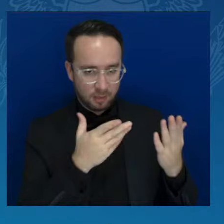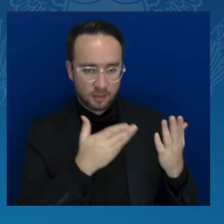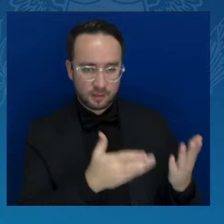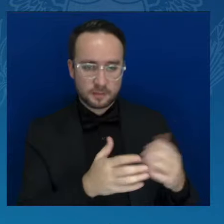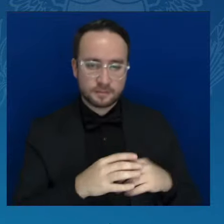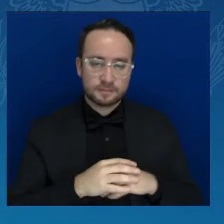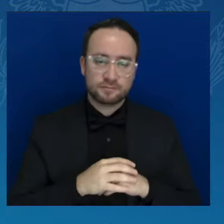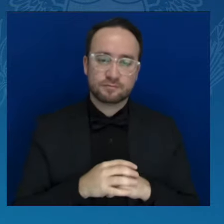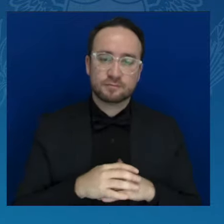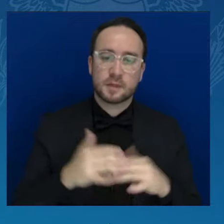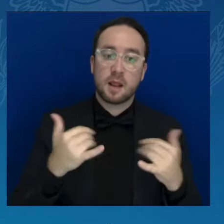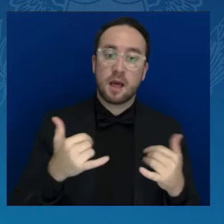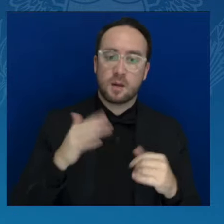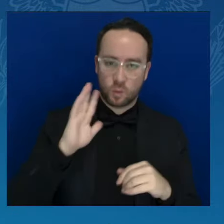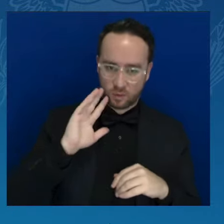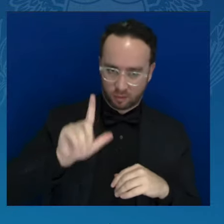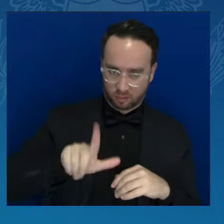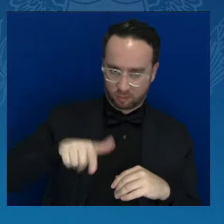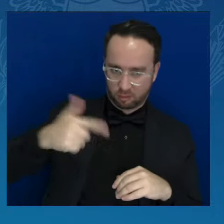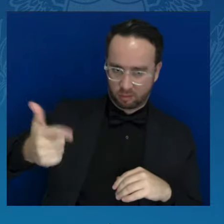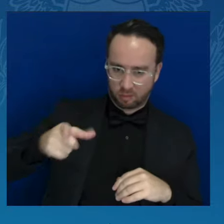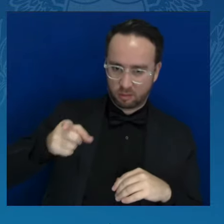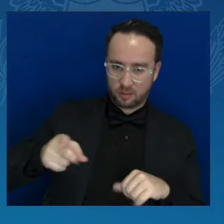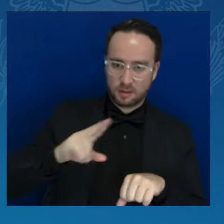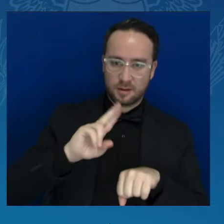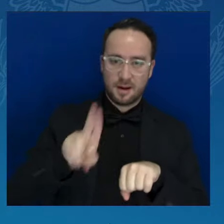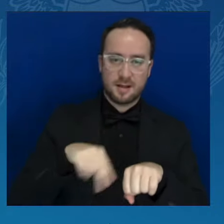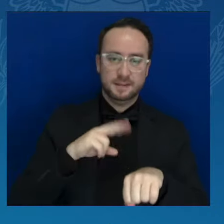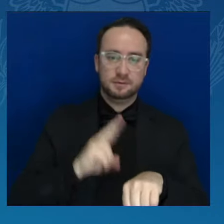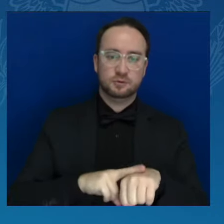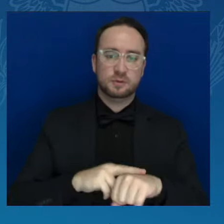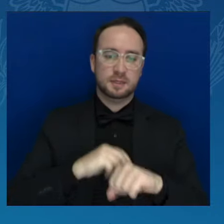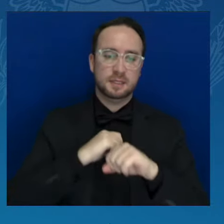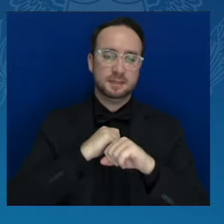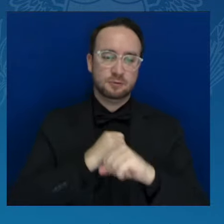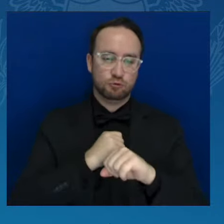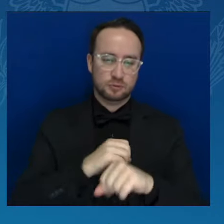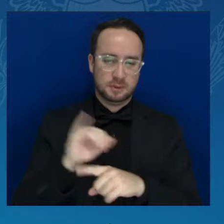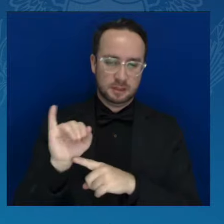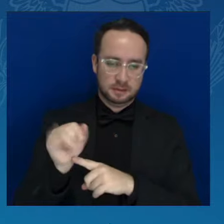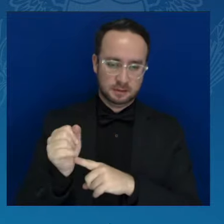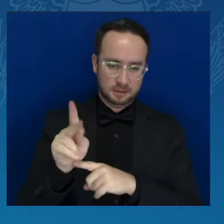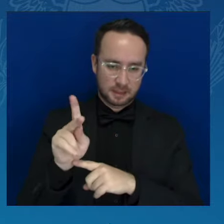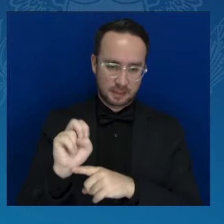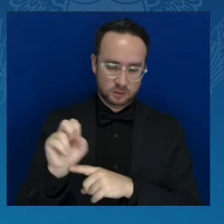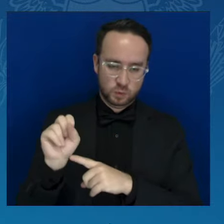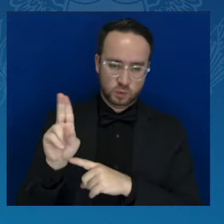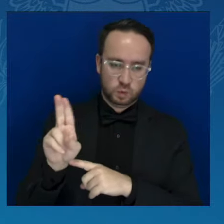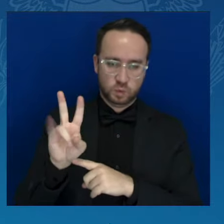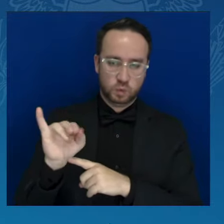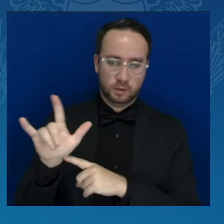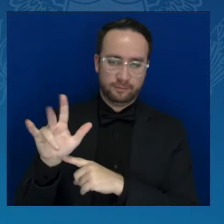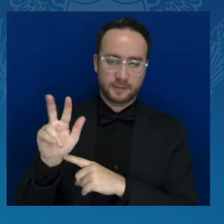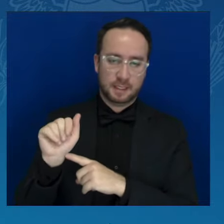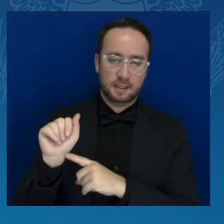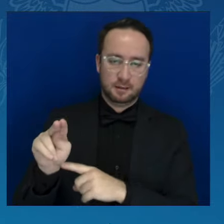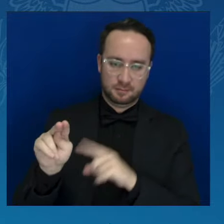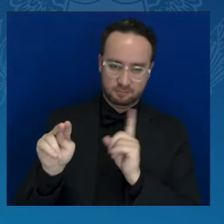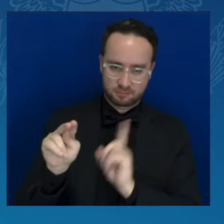Jake, you've been leading efforts at the NSC to integrate space into our overall national security policy. And I know you've put a premium